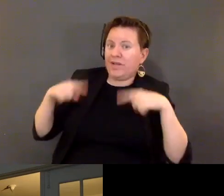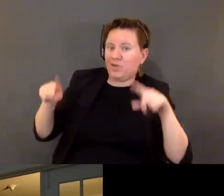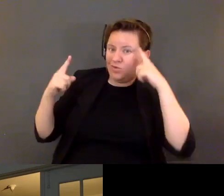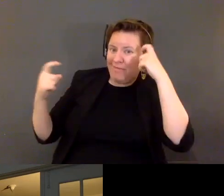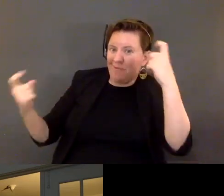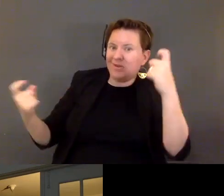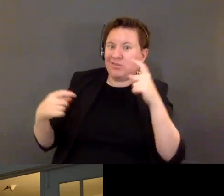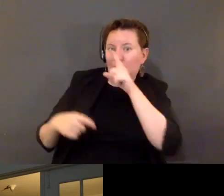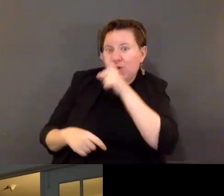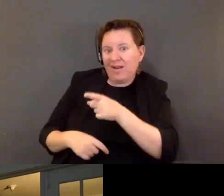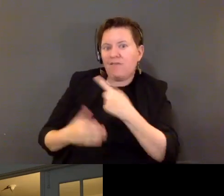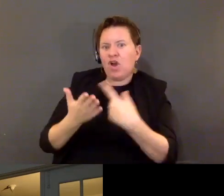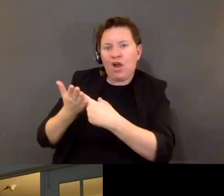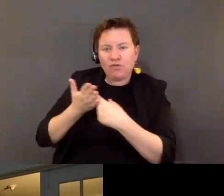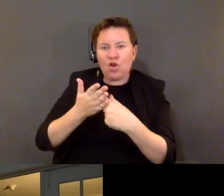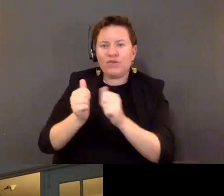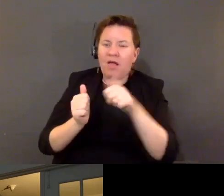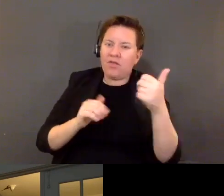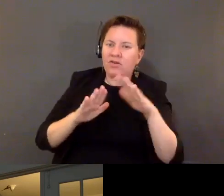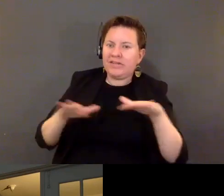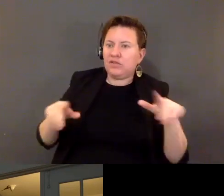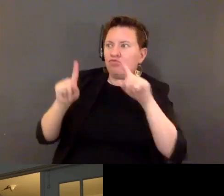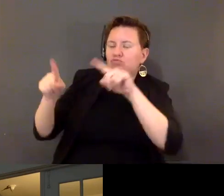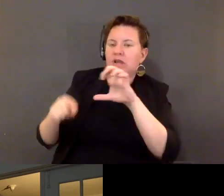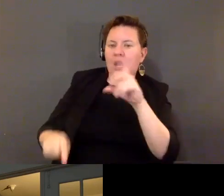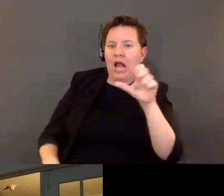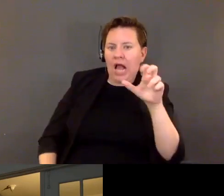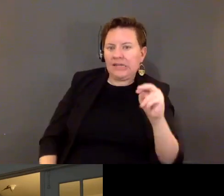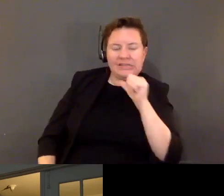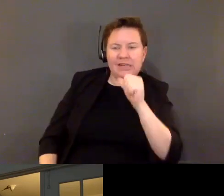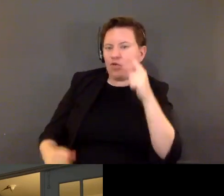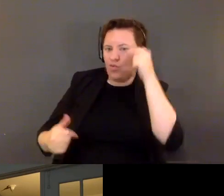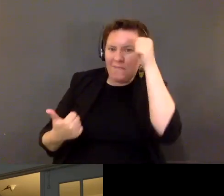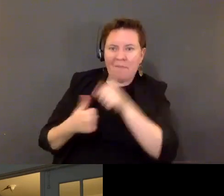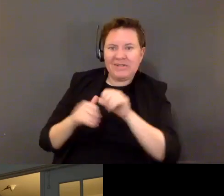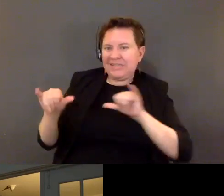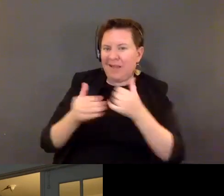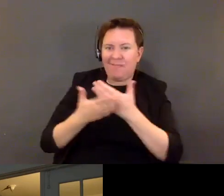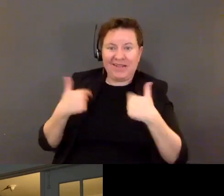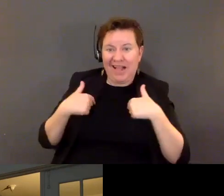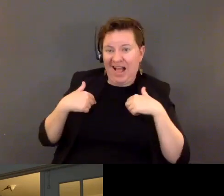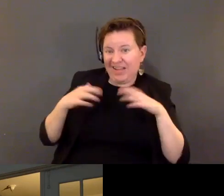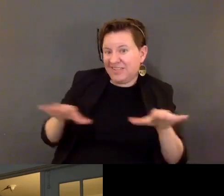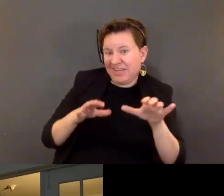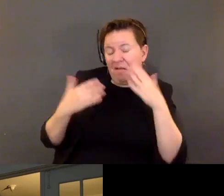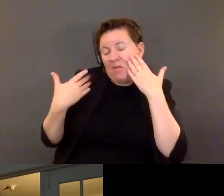to condon who didn't remember the same things i did so i don't know what to say about that i mean